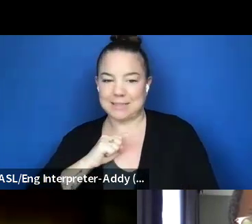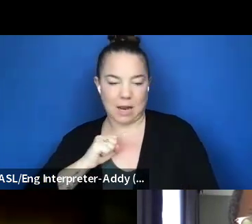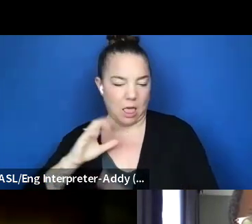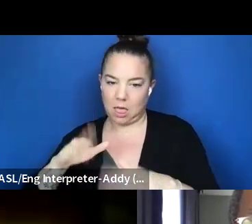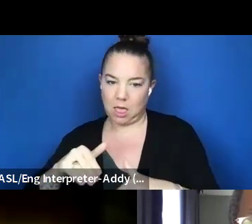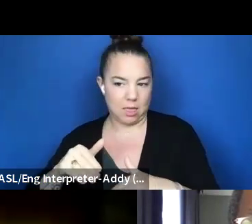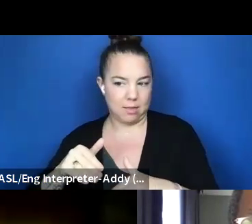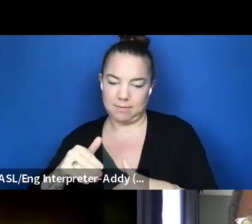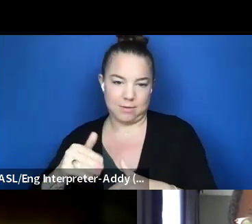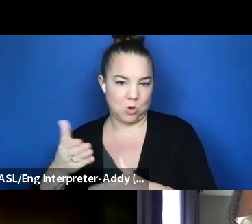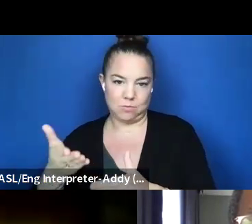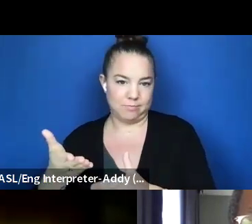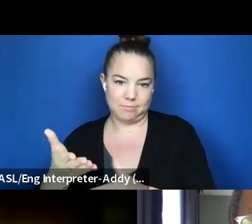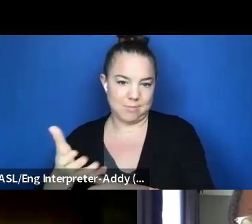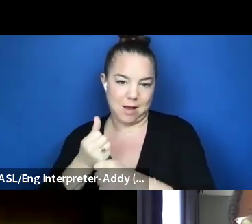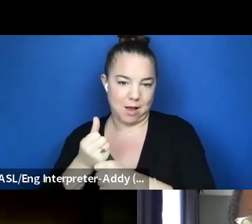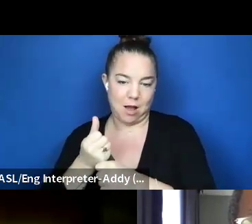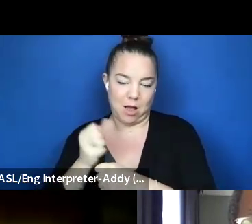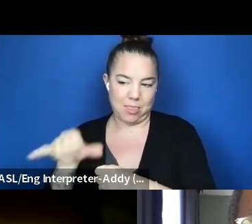Adeleigh Belyeu: word that they were being introduced. I don't think